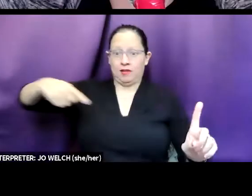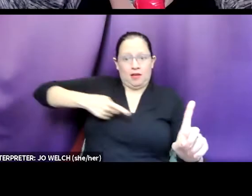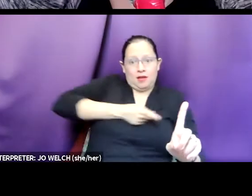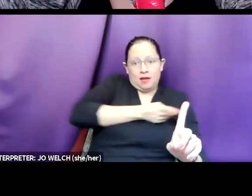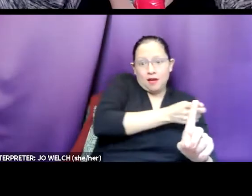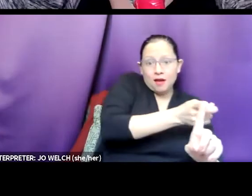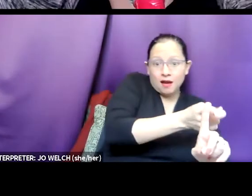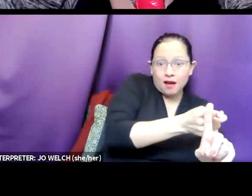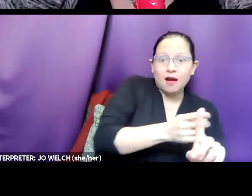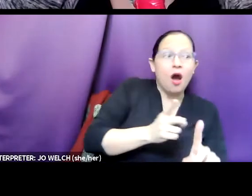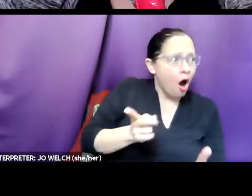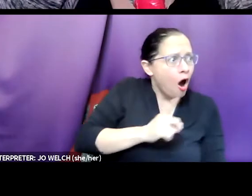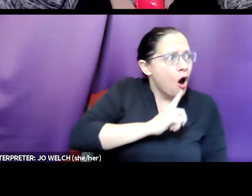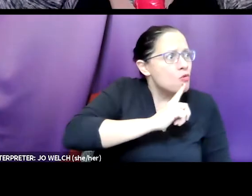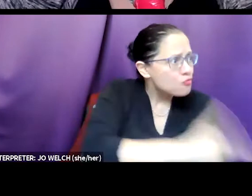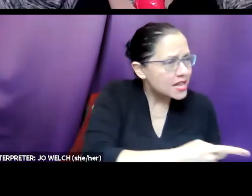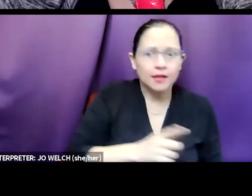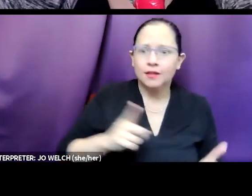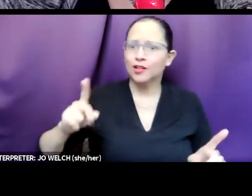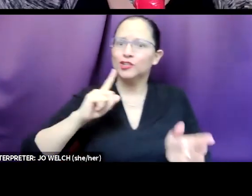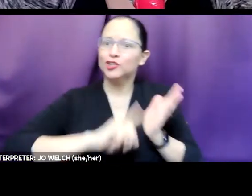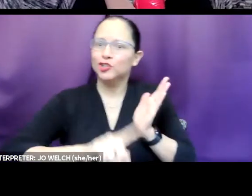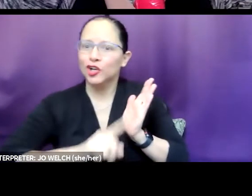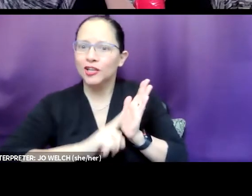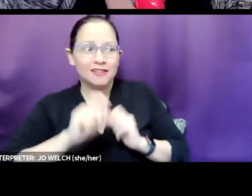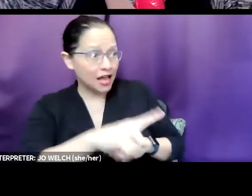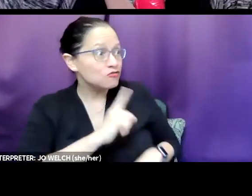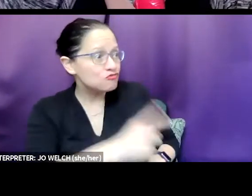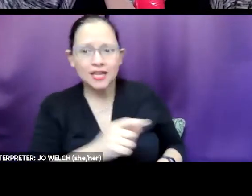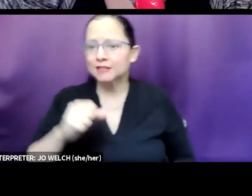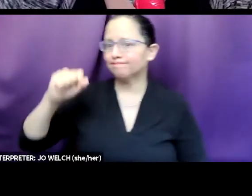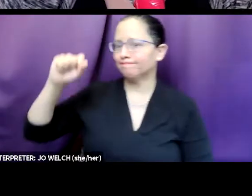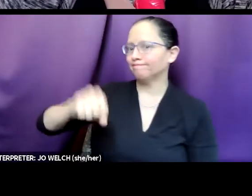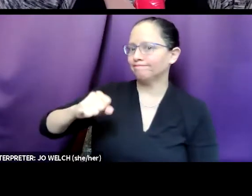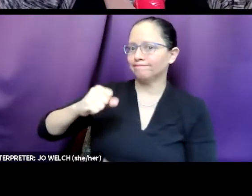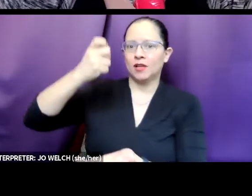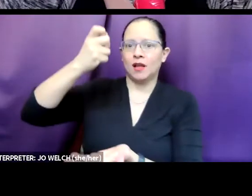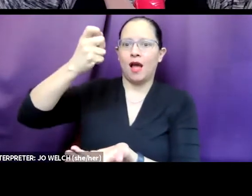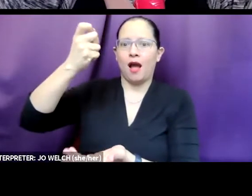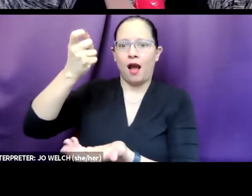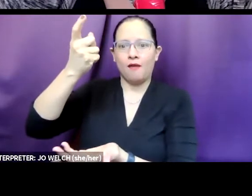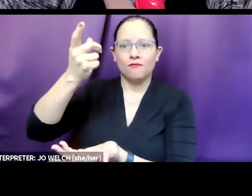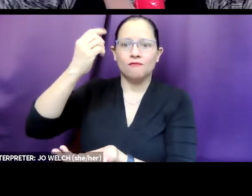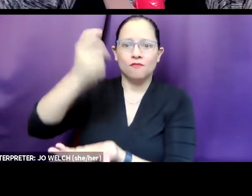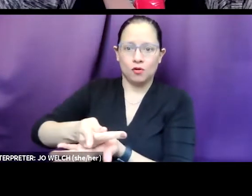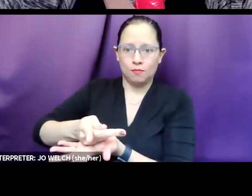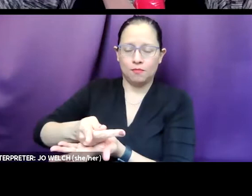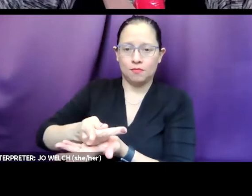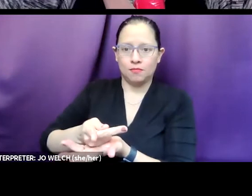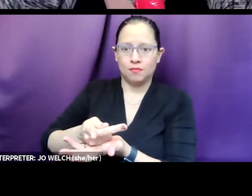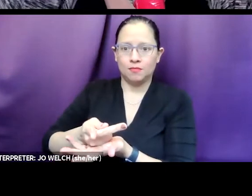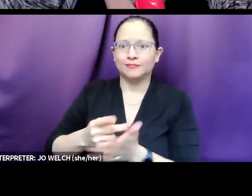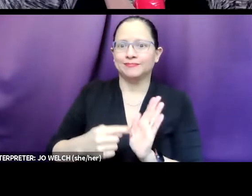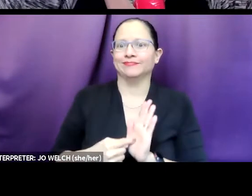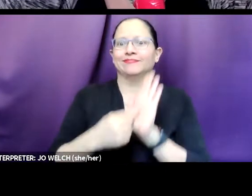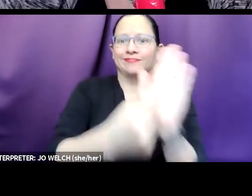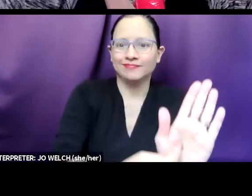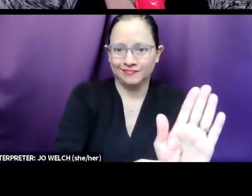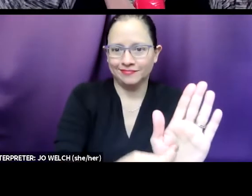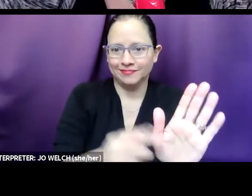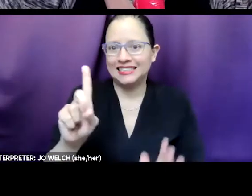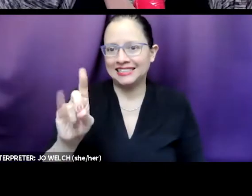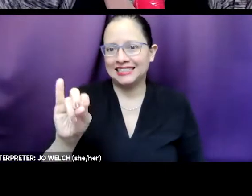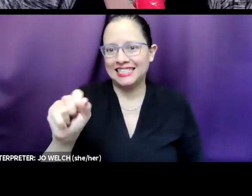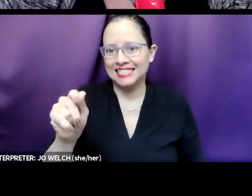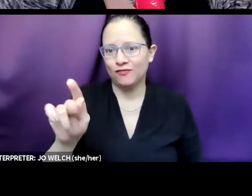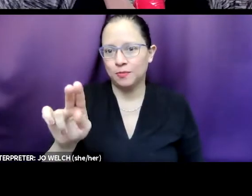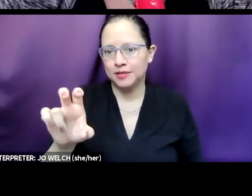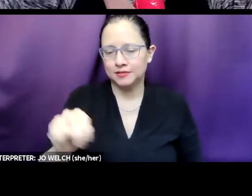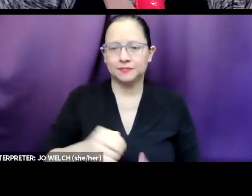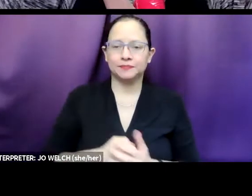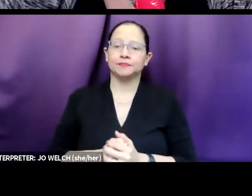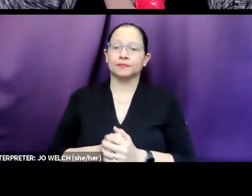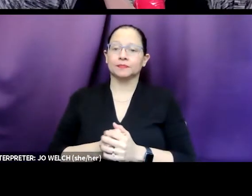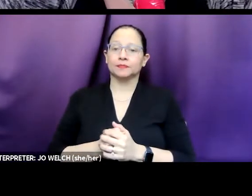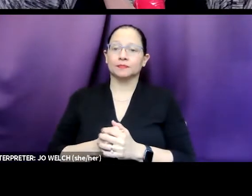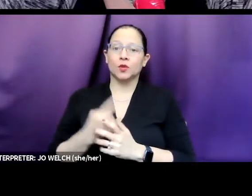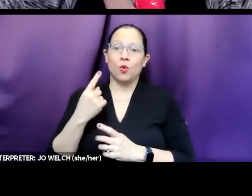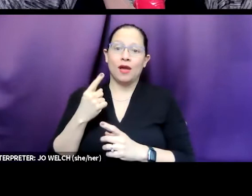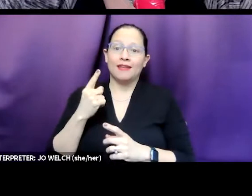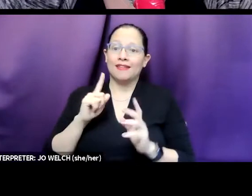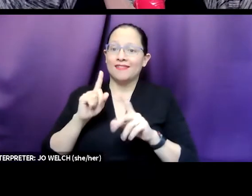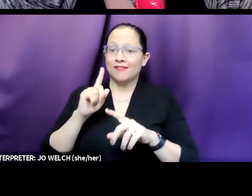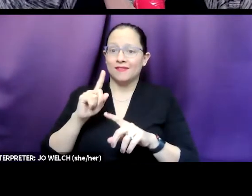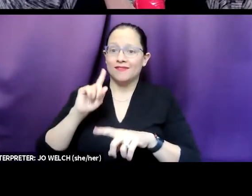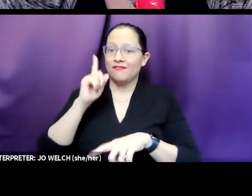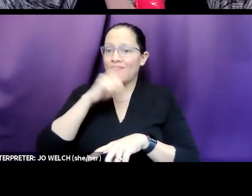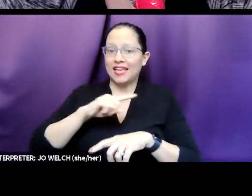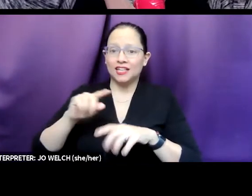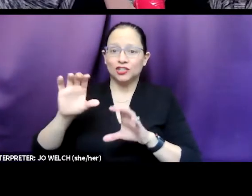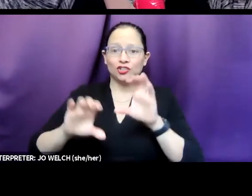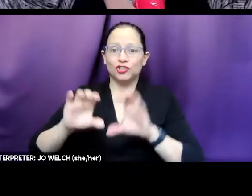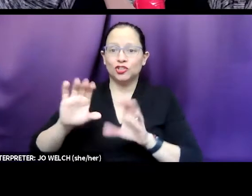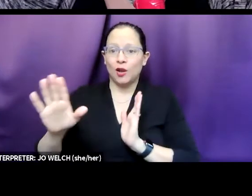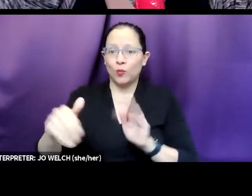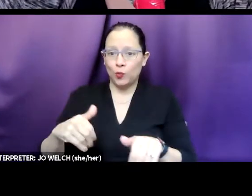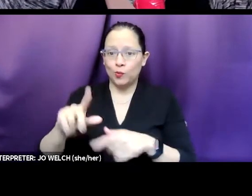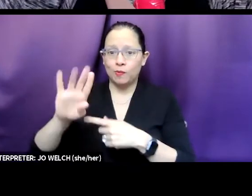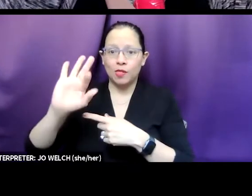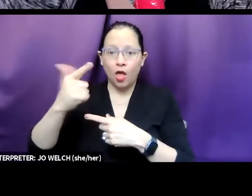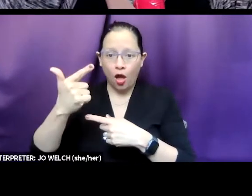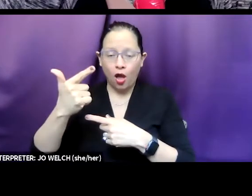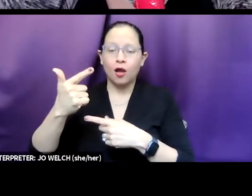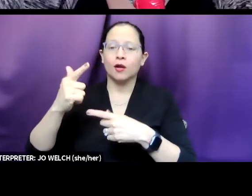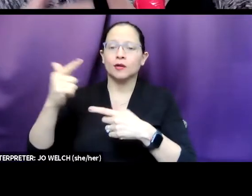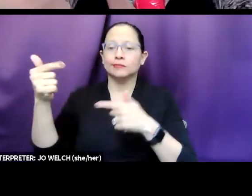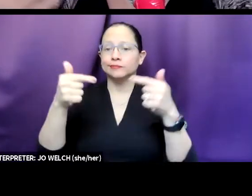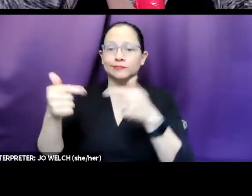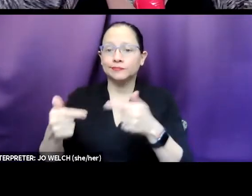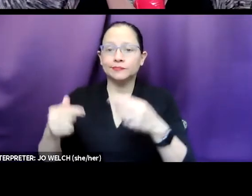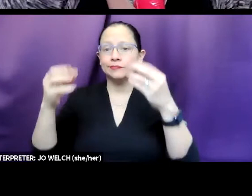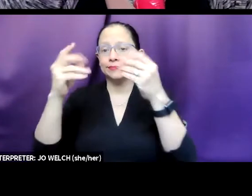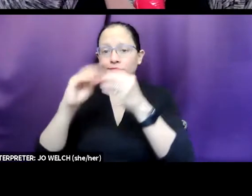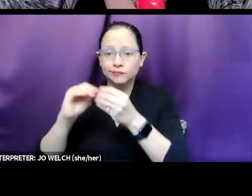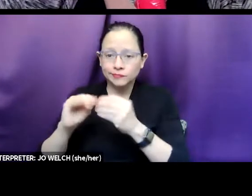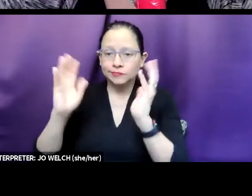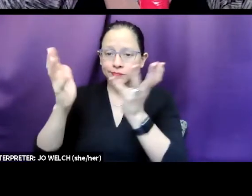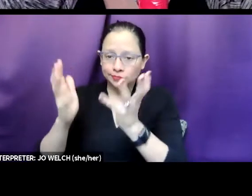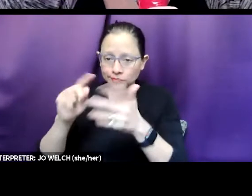In the background as well people were leasing fake comments on the Instagram of the suspect they were putting up, they had made what appears to be a fake chat room log saying that you know that the you know basically saying, saying some terrible things